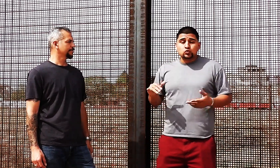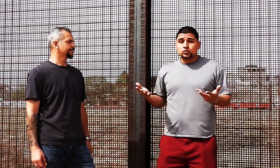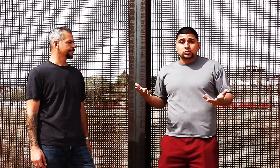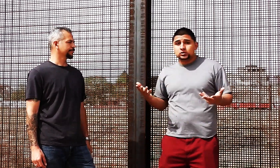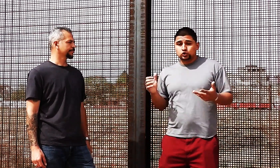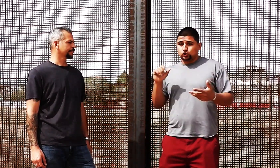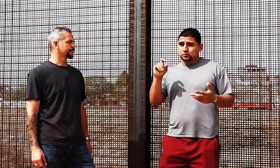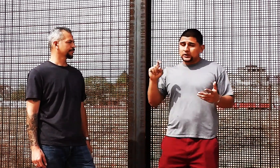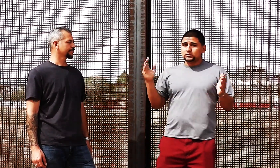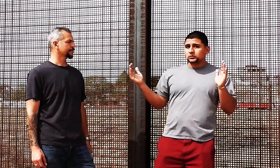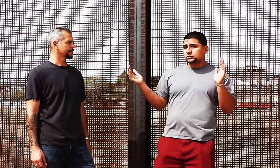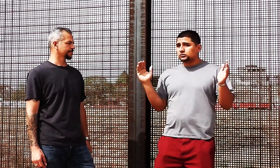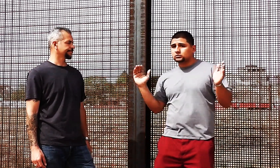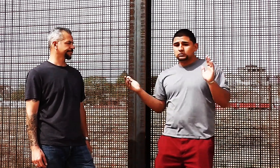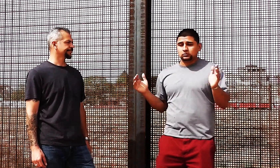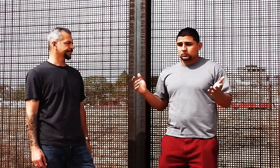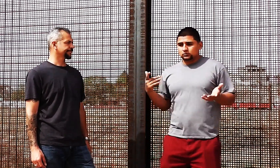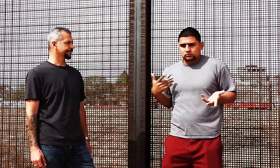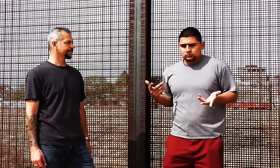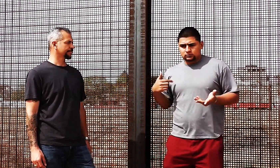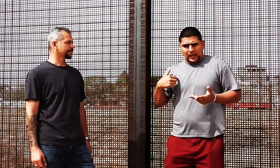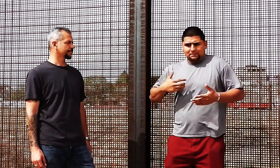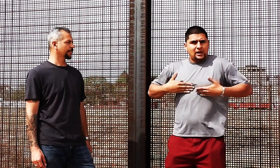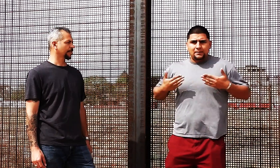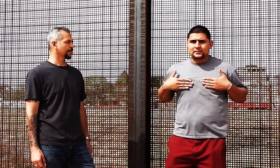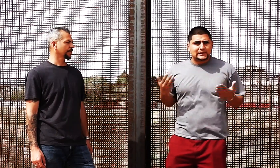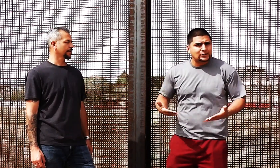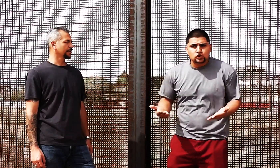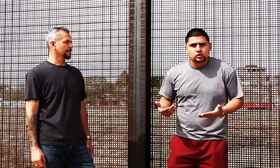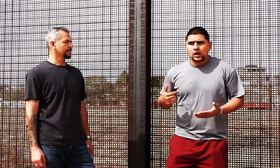I have to take that into consideration. I am happy to be here.